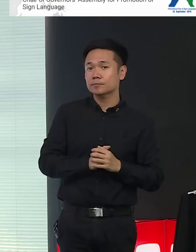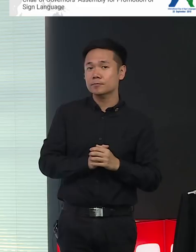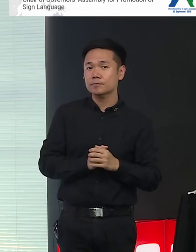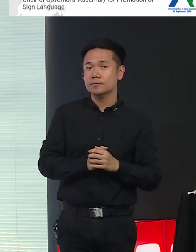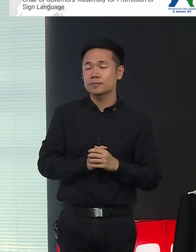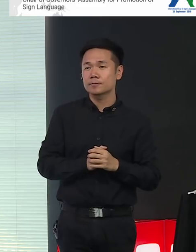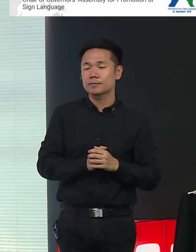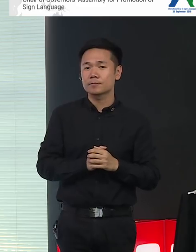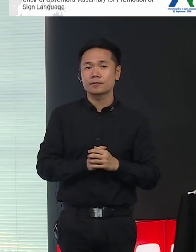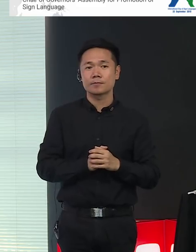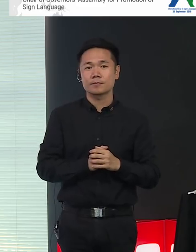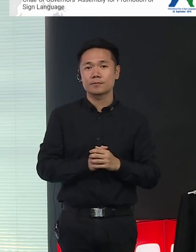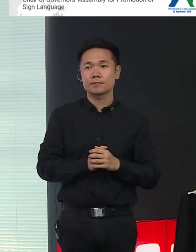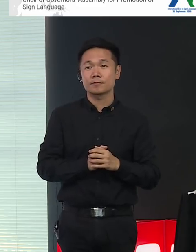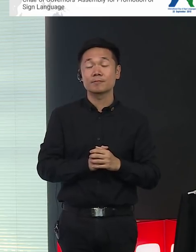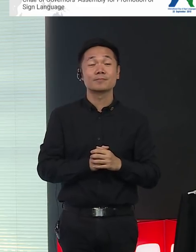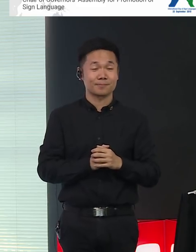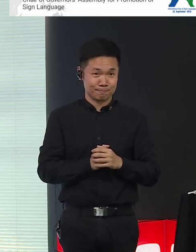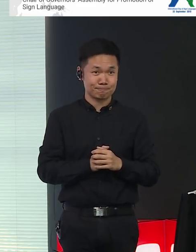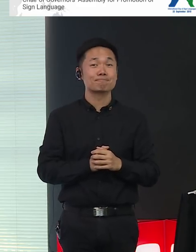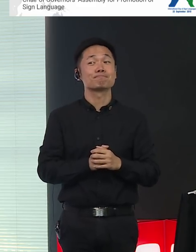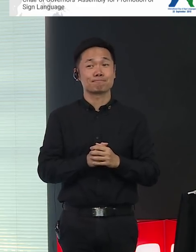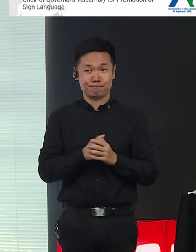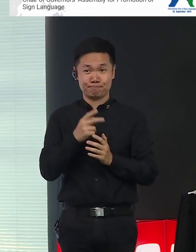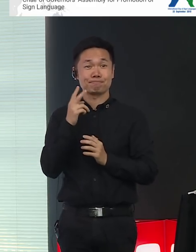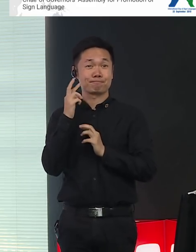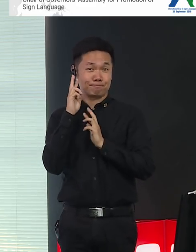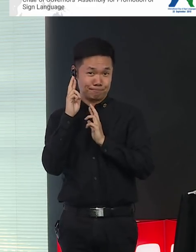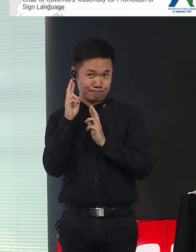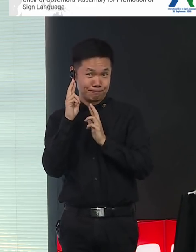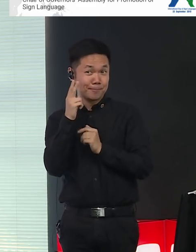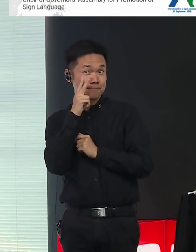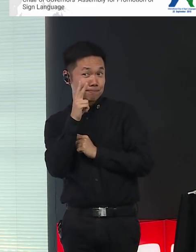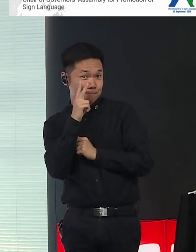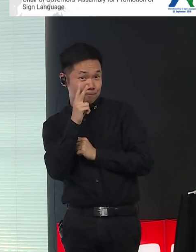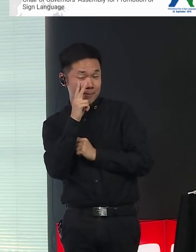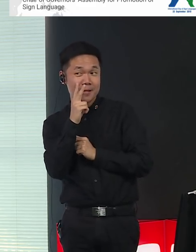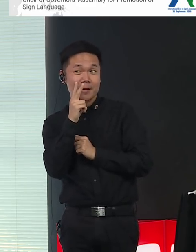better place to live in. 47 of the Prefecture governors are